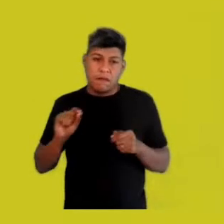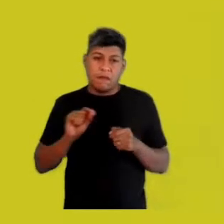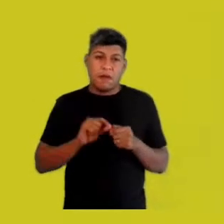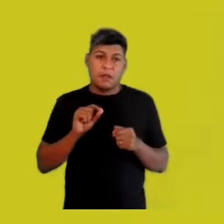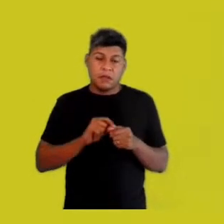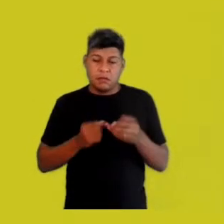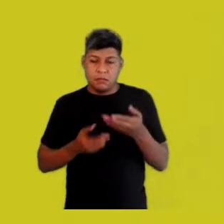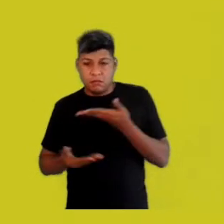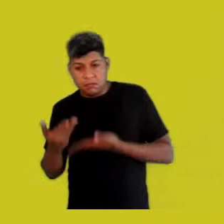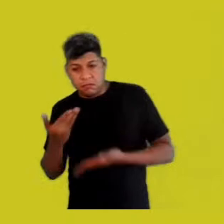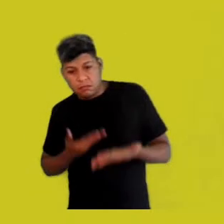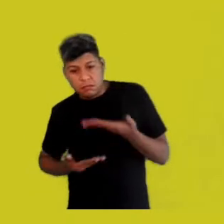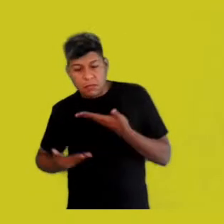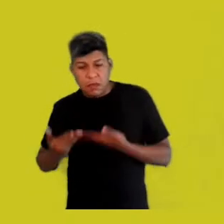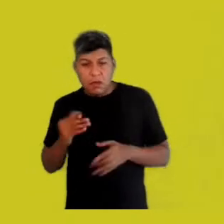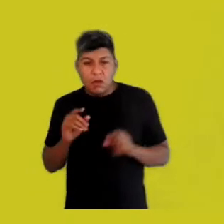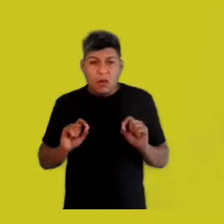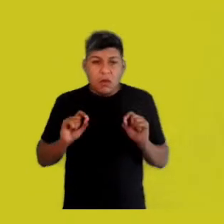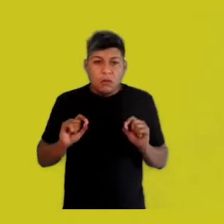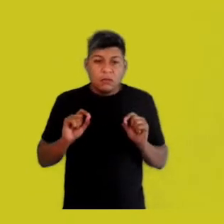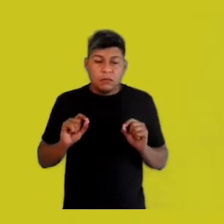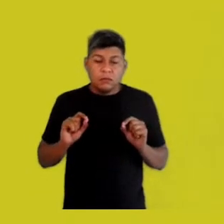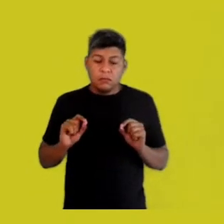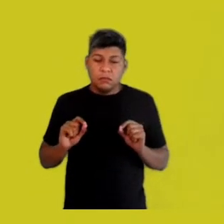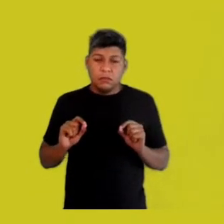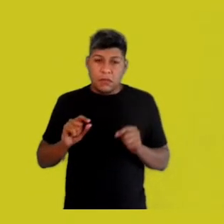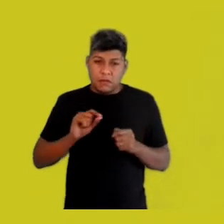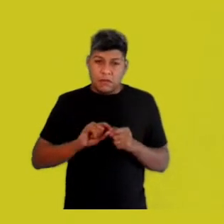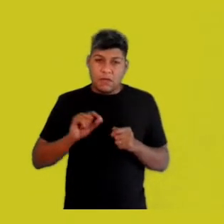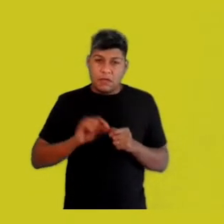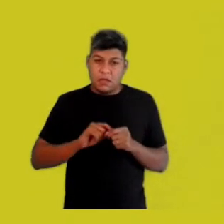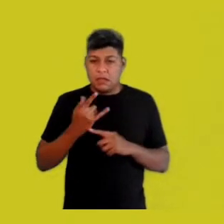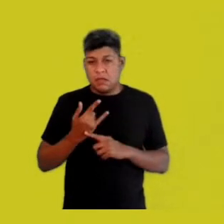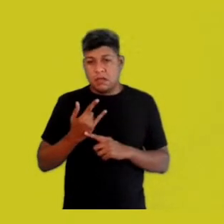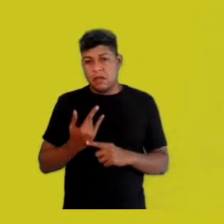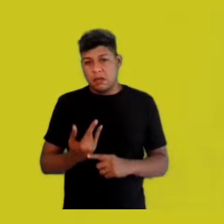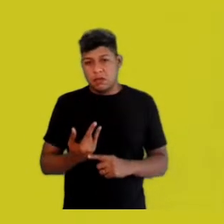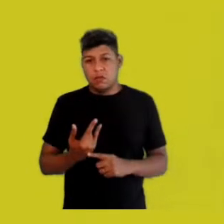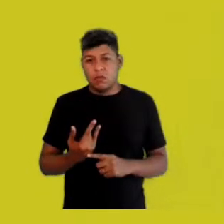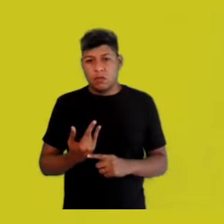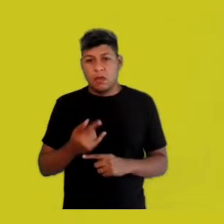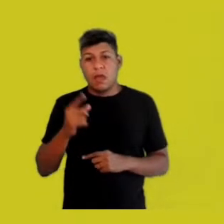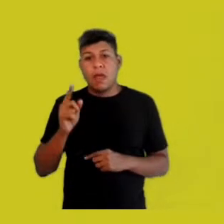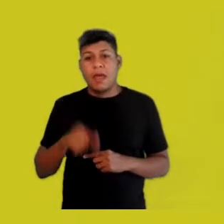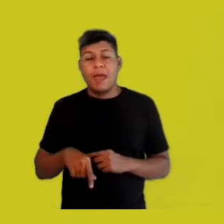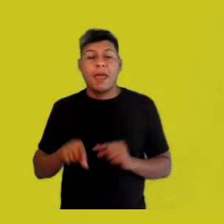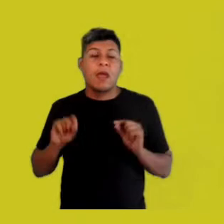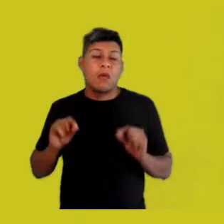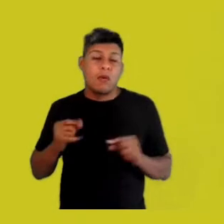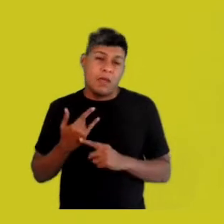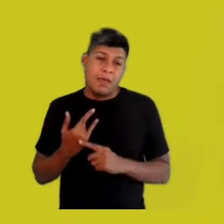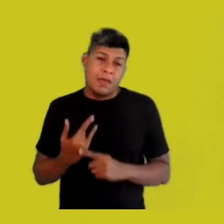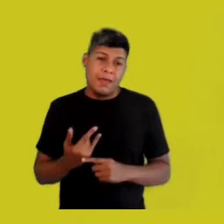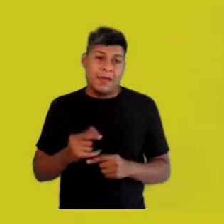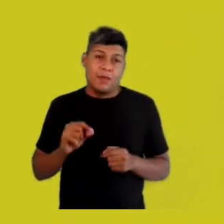so, deep down, these are the doings of enchantment. The poetics of enchantment are what enchantment does.